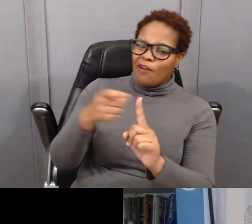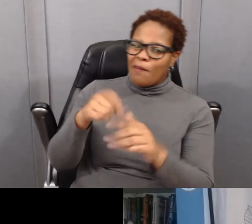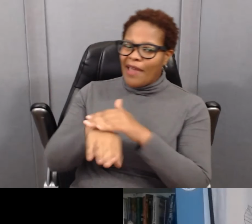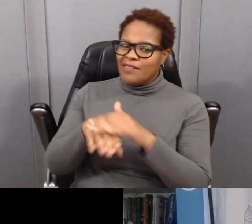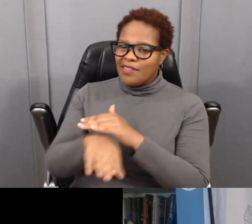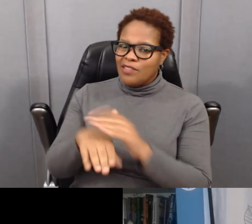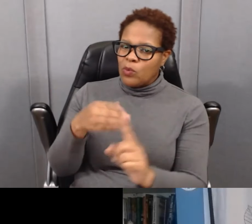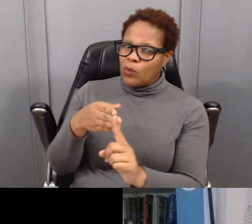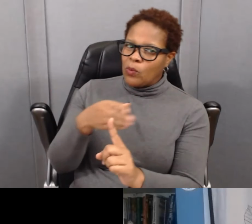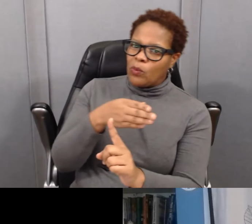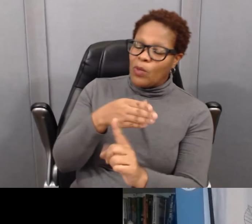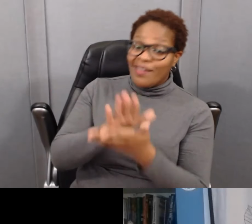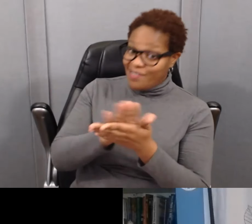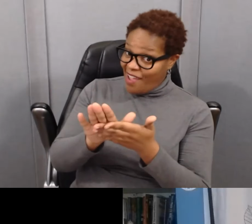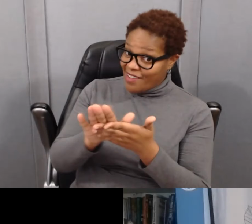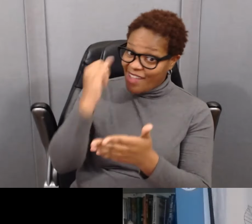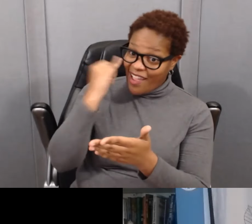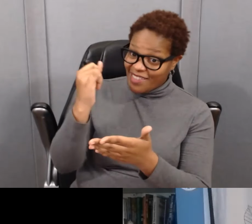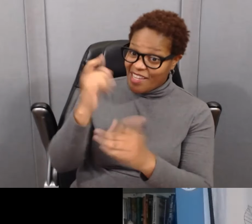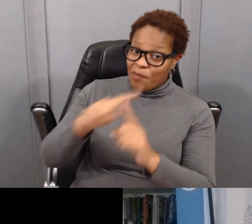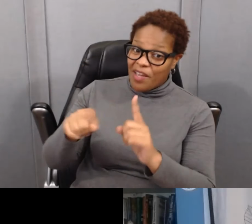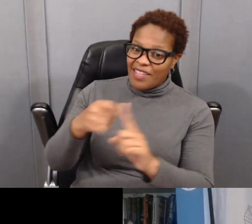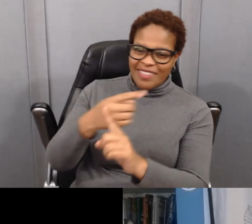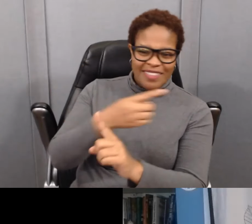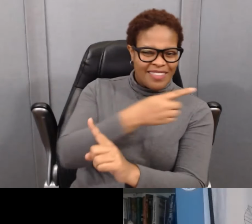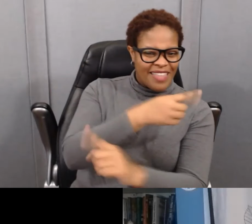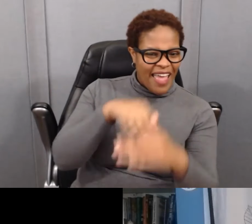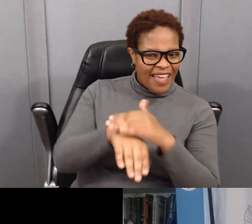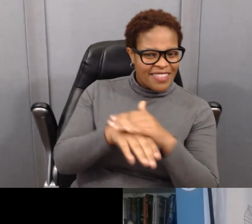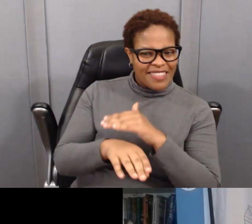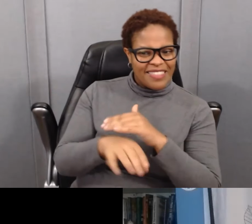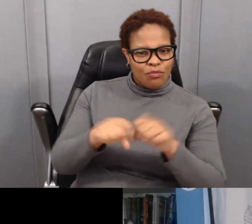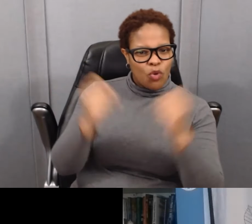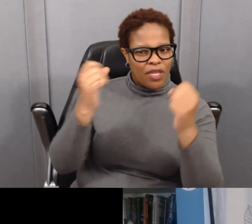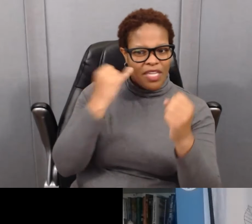It is nice, but you're gonna break the access if you do this. So that was a lot of my functionality